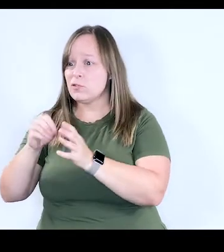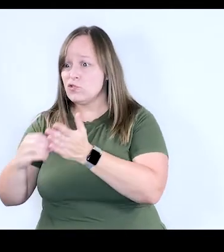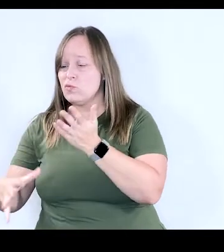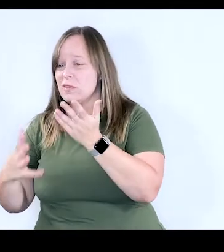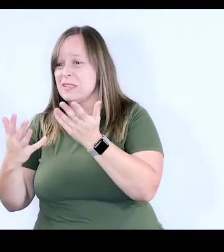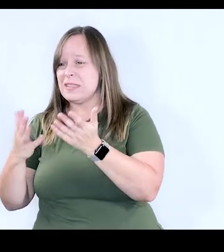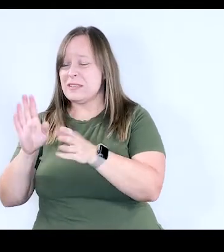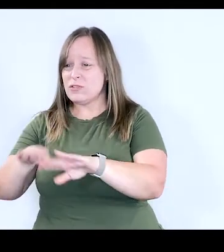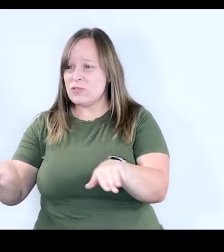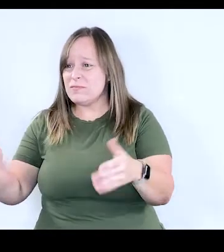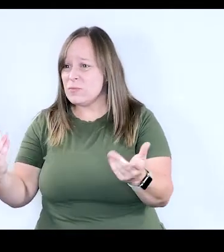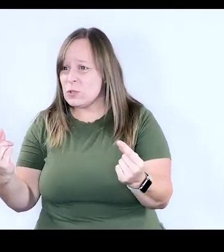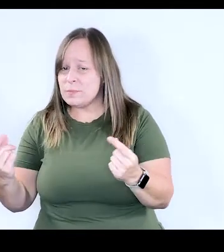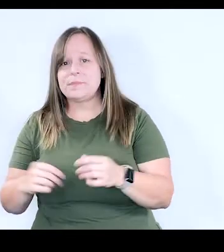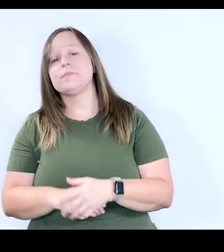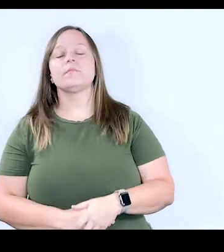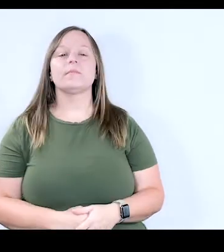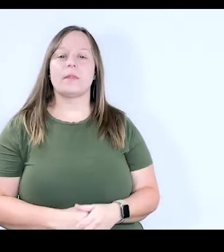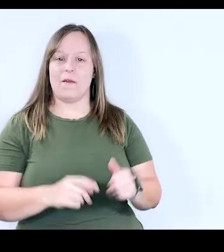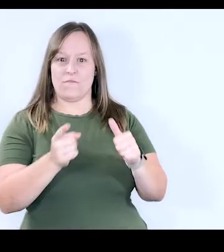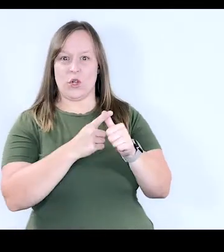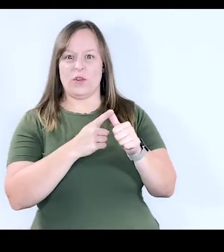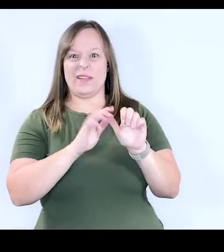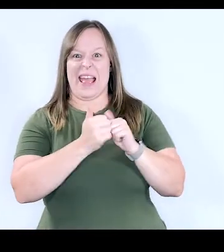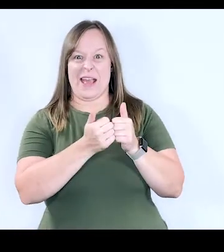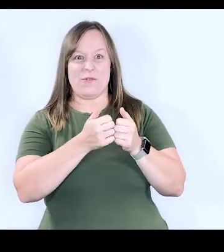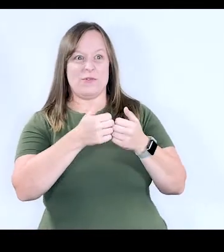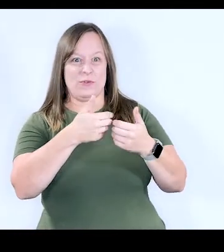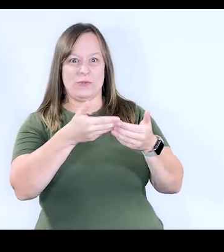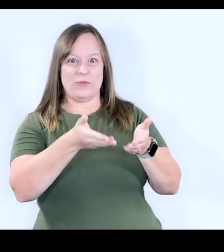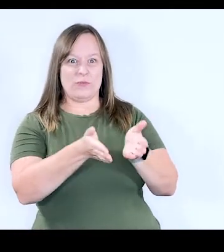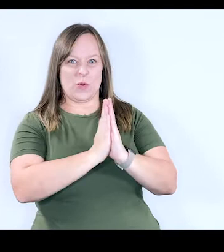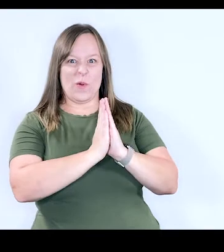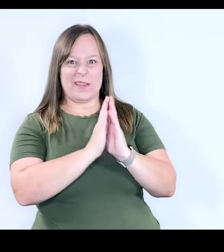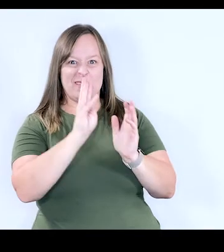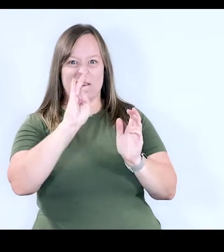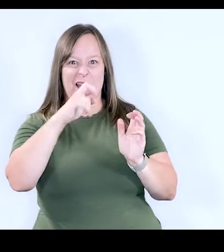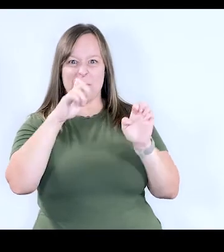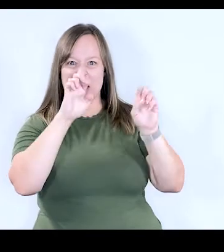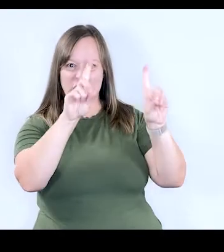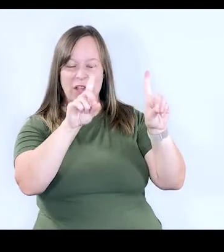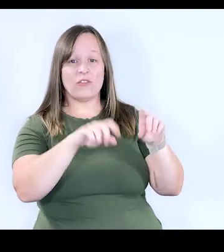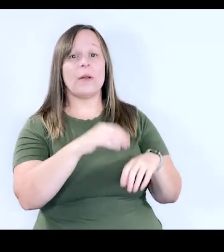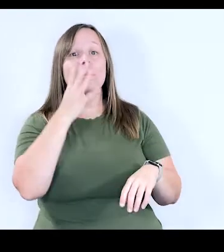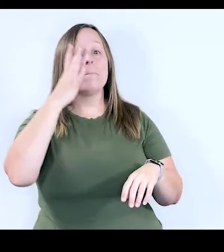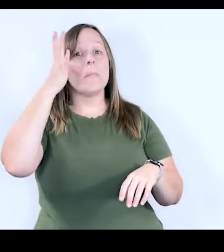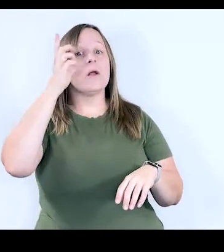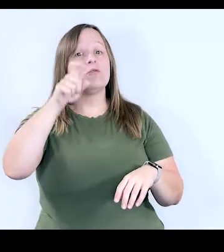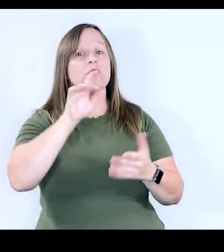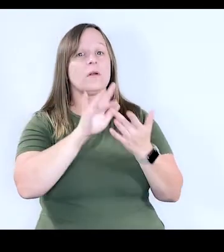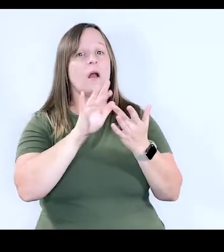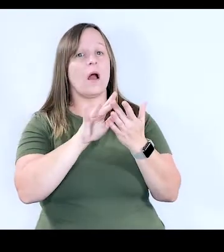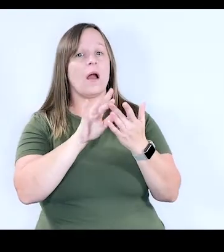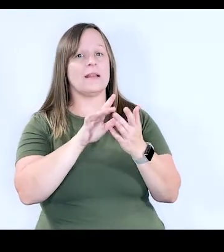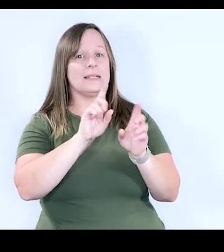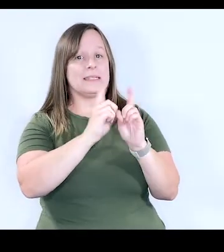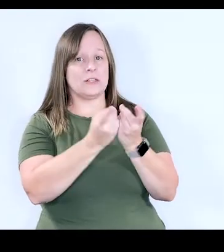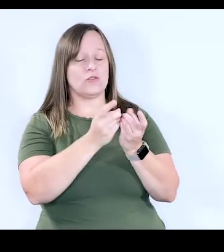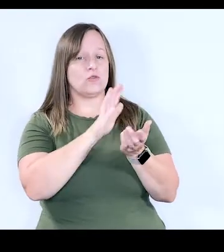Sure. So let's start with making our requests for compensatory education. Parents should contact the district, school,